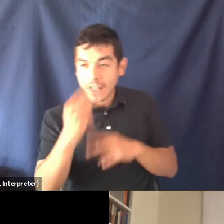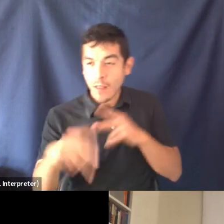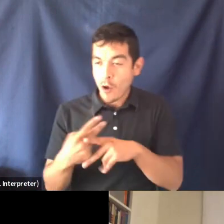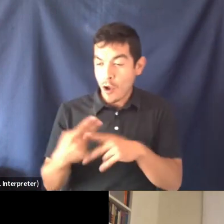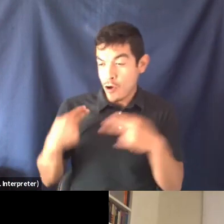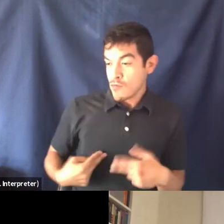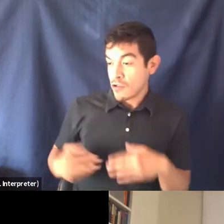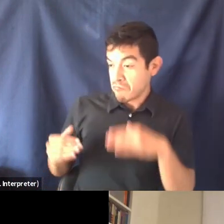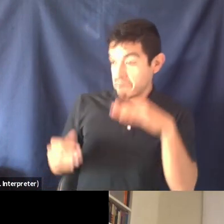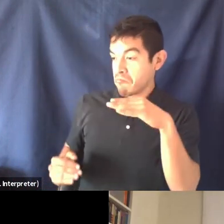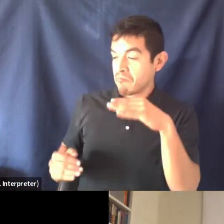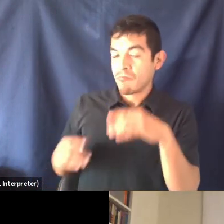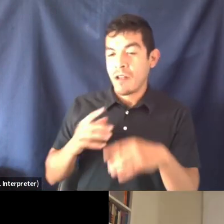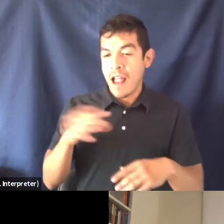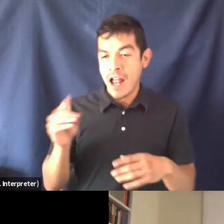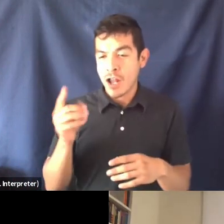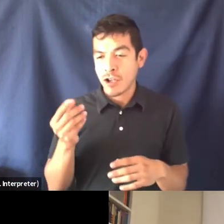and also on a almost philosophical level,